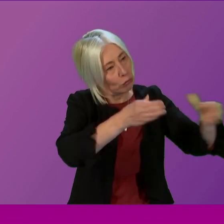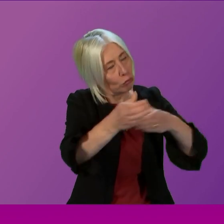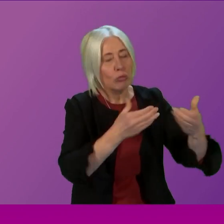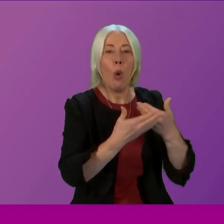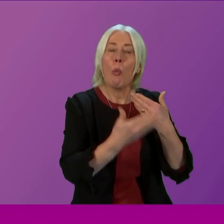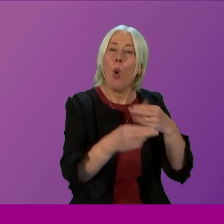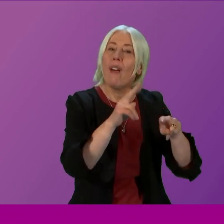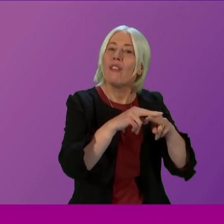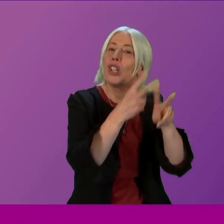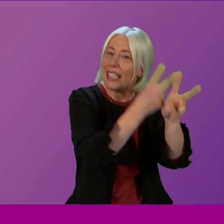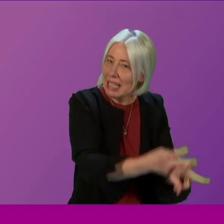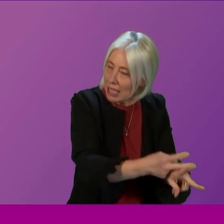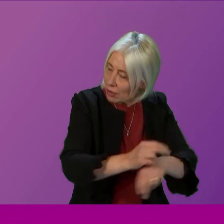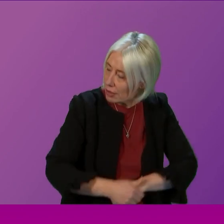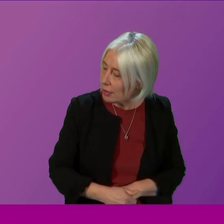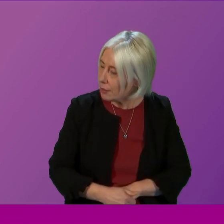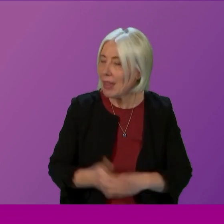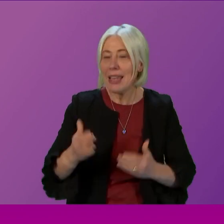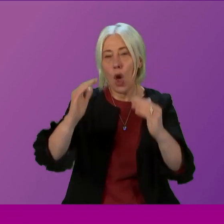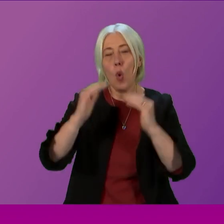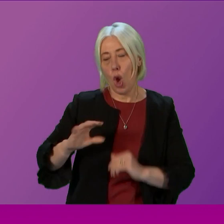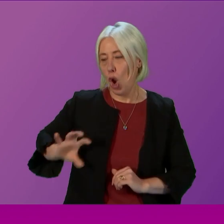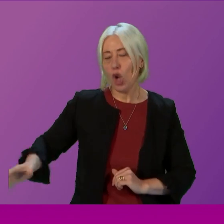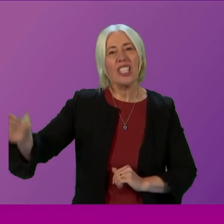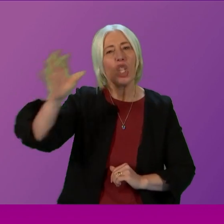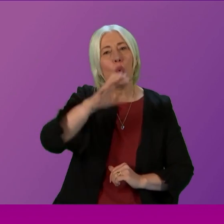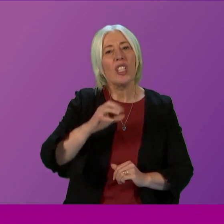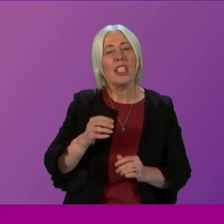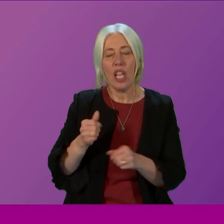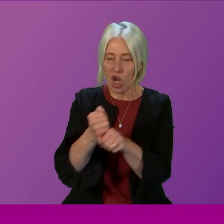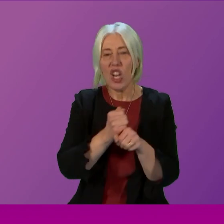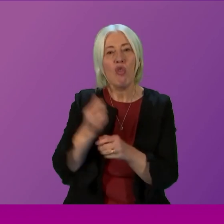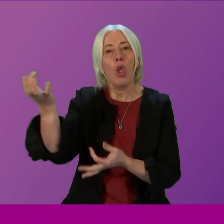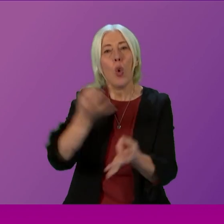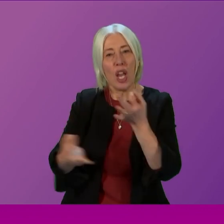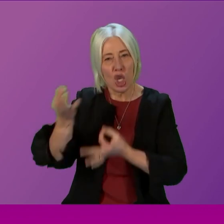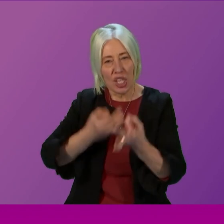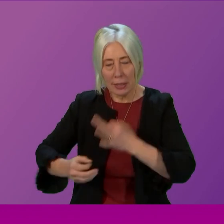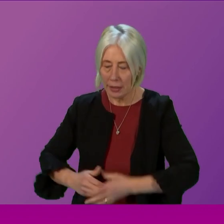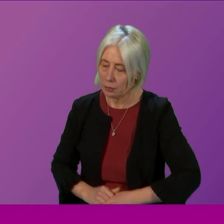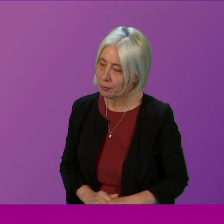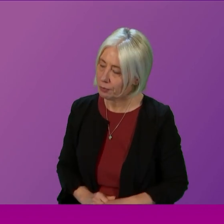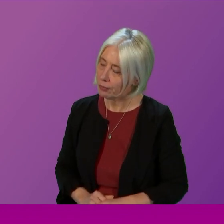We move to constituency and general questions.